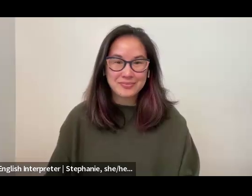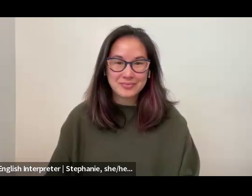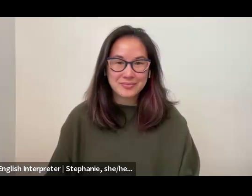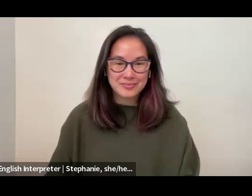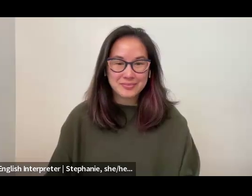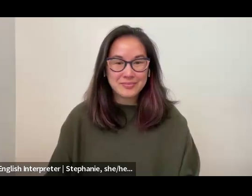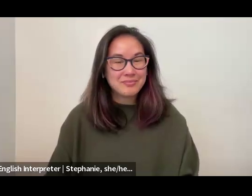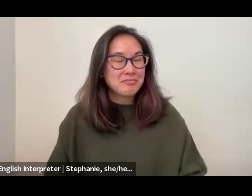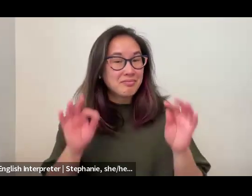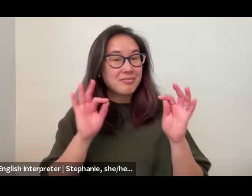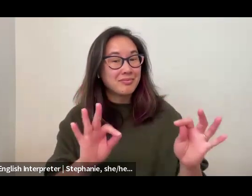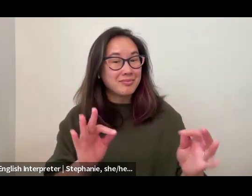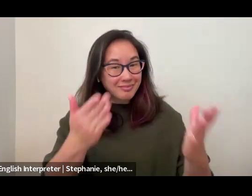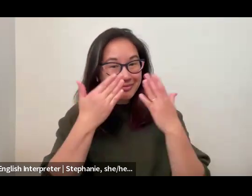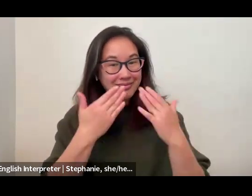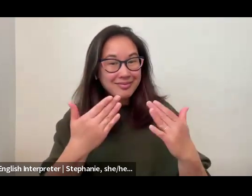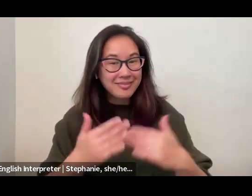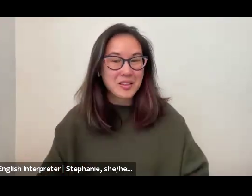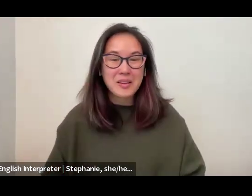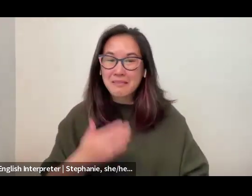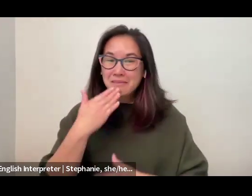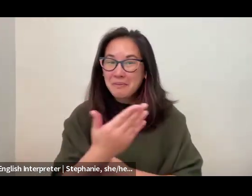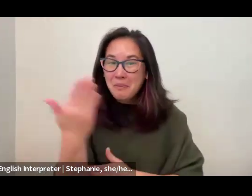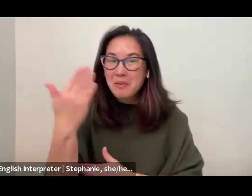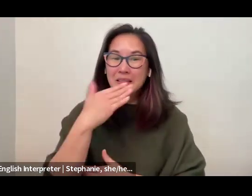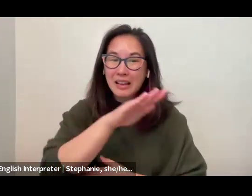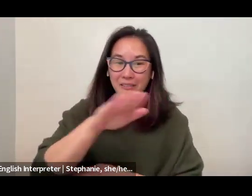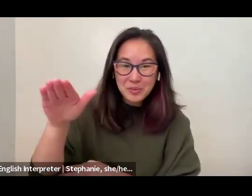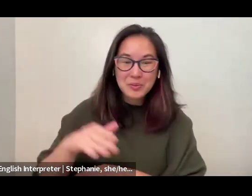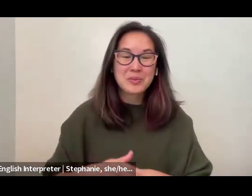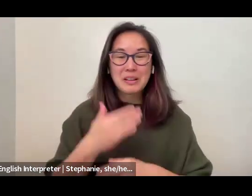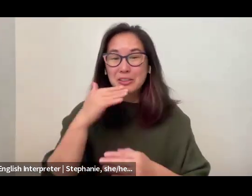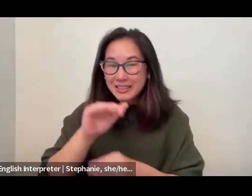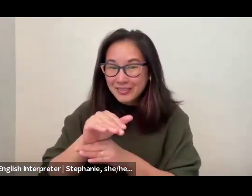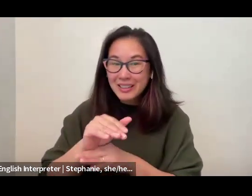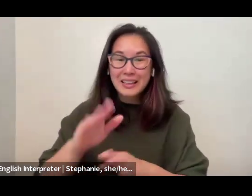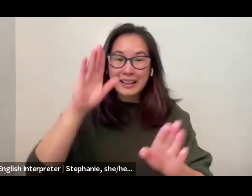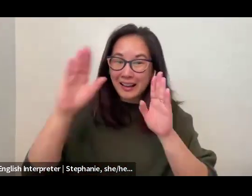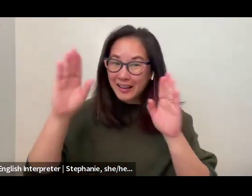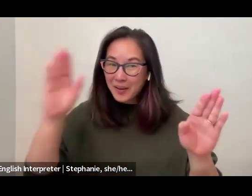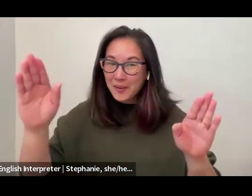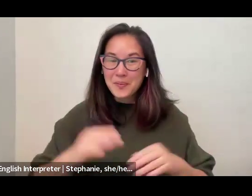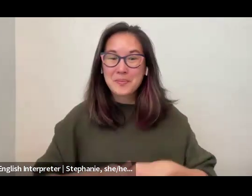Perfect. Thank you. Good morning, good afternoon, good evening, hello, welcome.